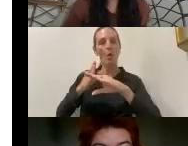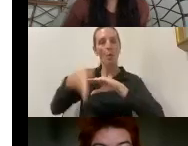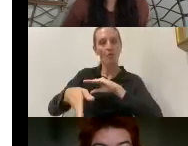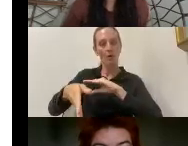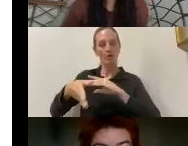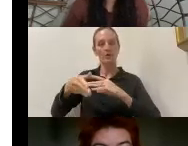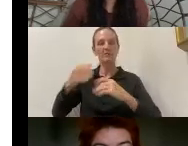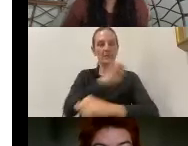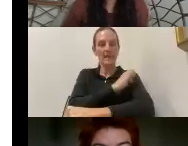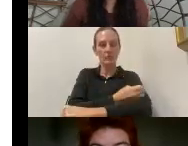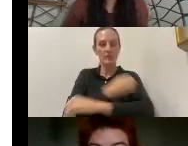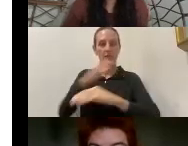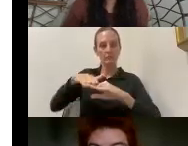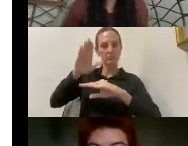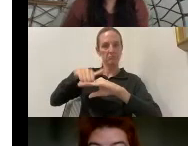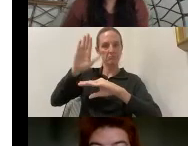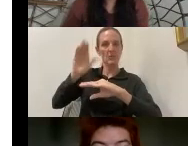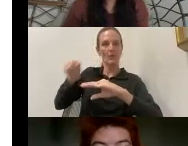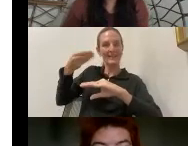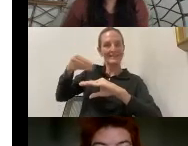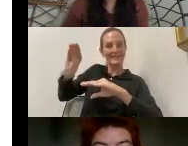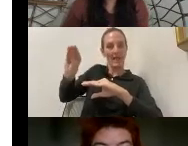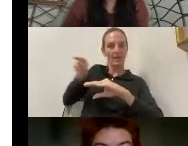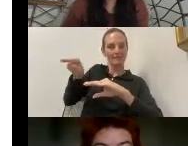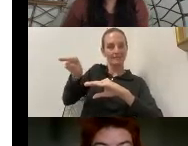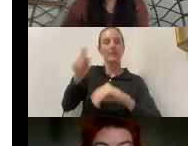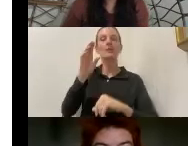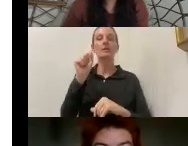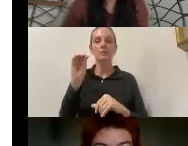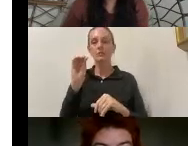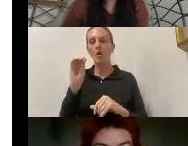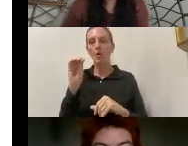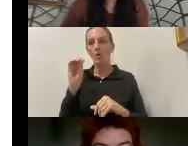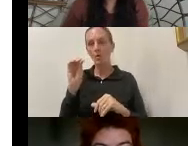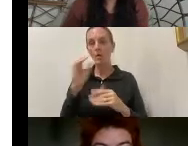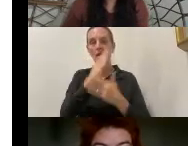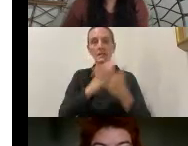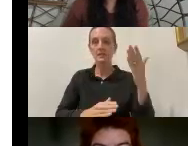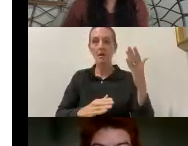These solar panels have been a smart implementation and something T’Sou-ke Nation is very proud of.